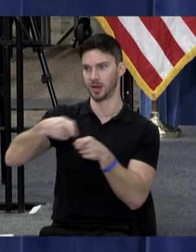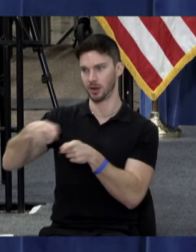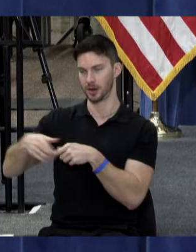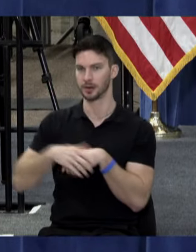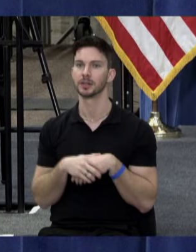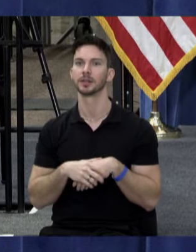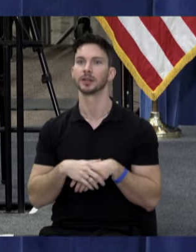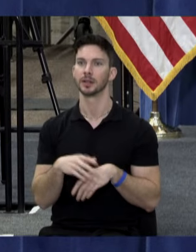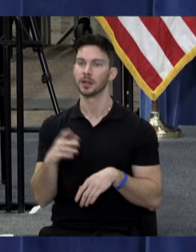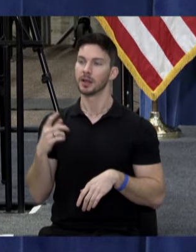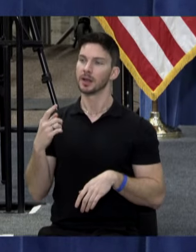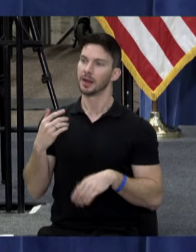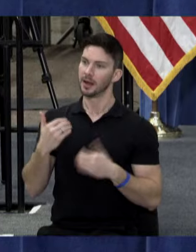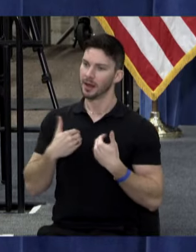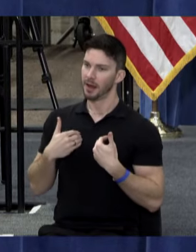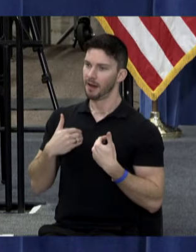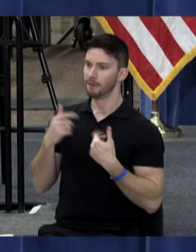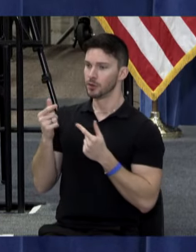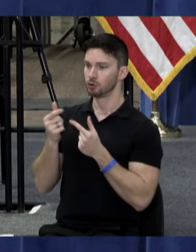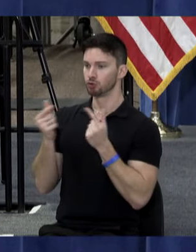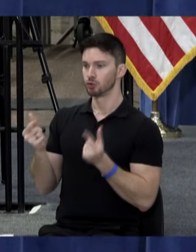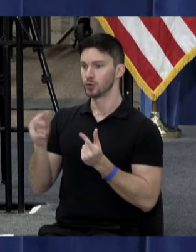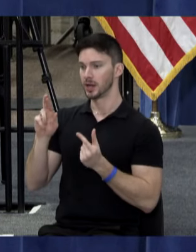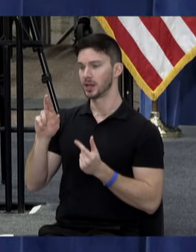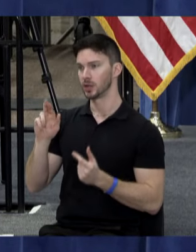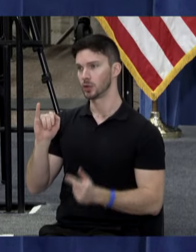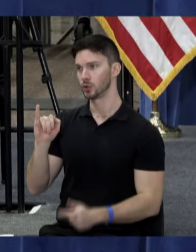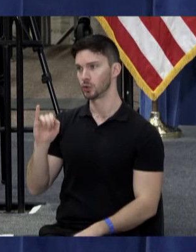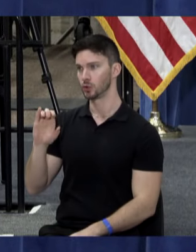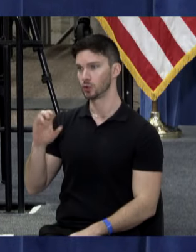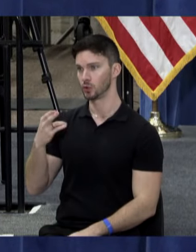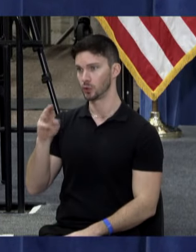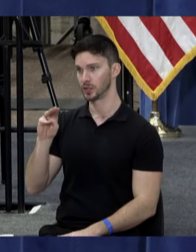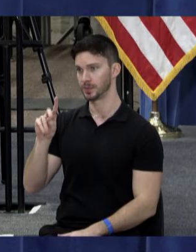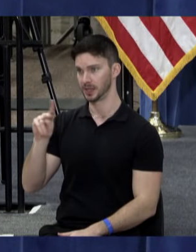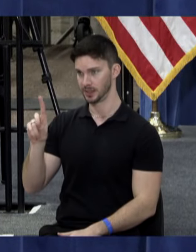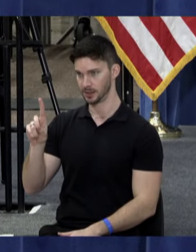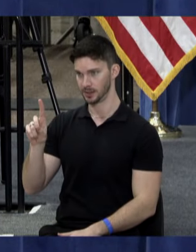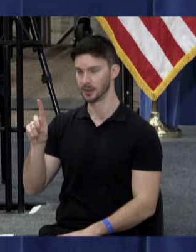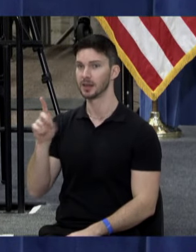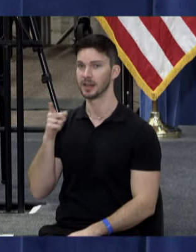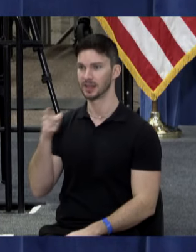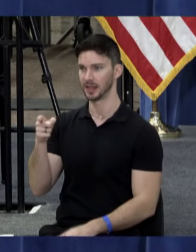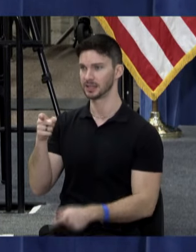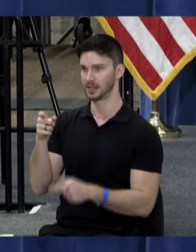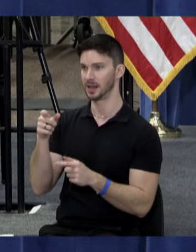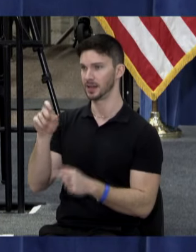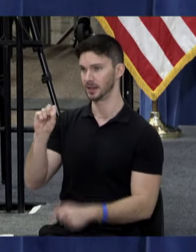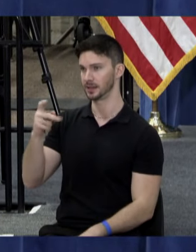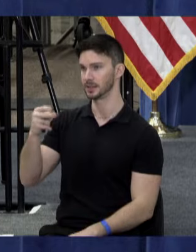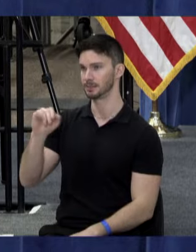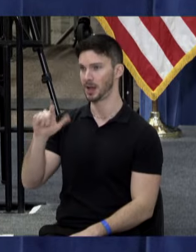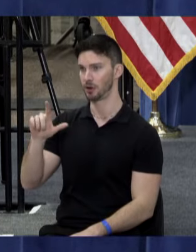great -- Richmond is a s spinal cord center and we really need to make sure that that's not taken